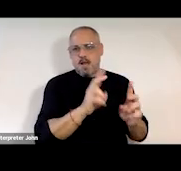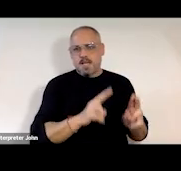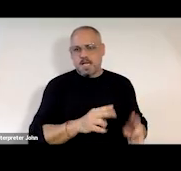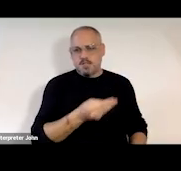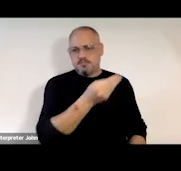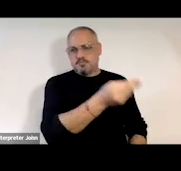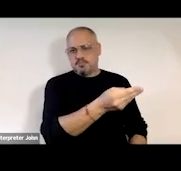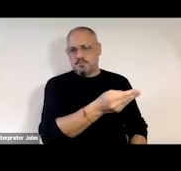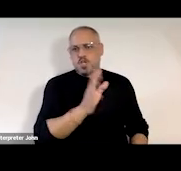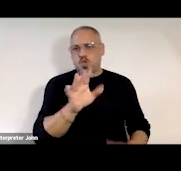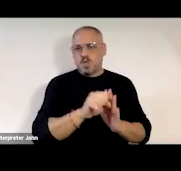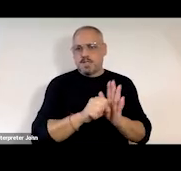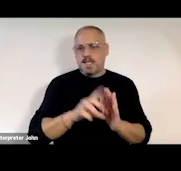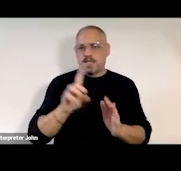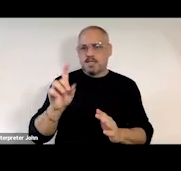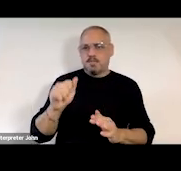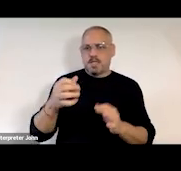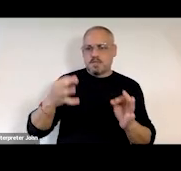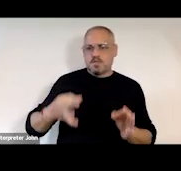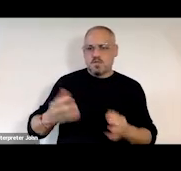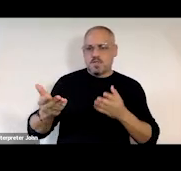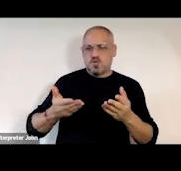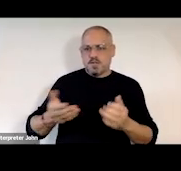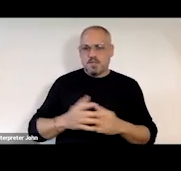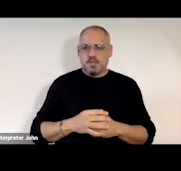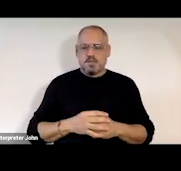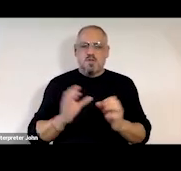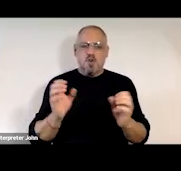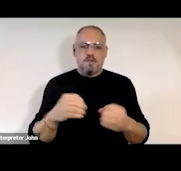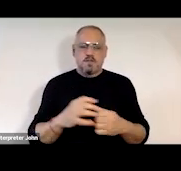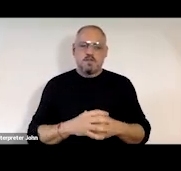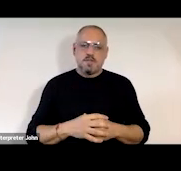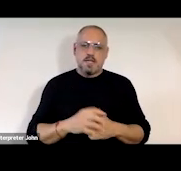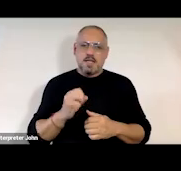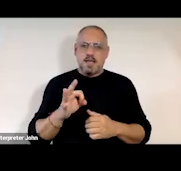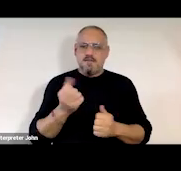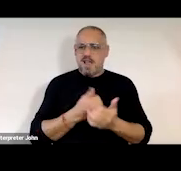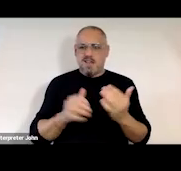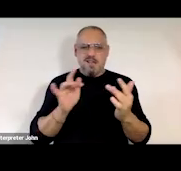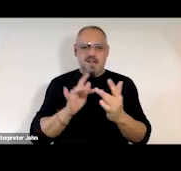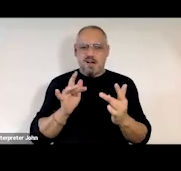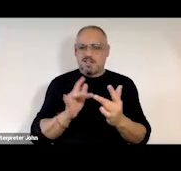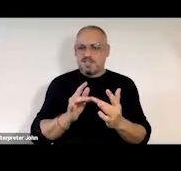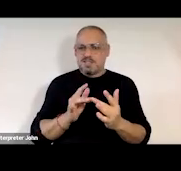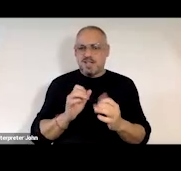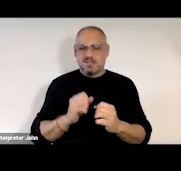to your state's Disability Determination Services office if there are any contacts that are established there.